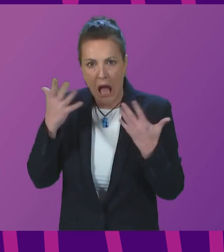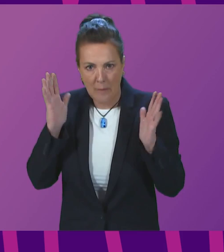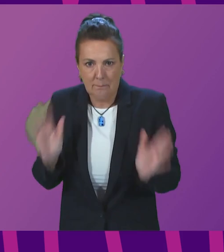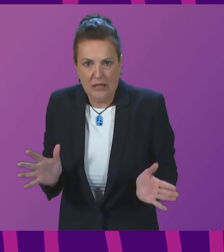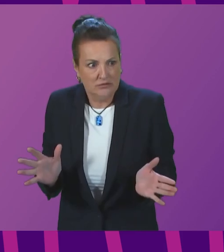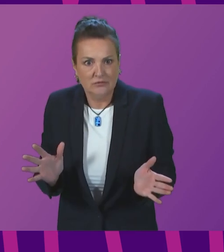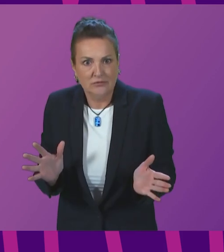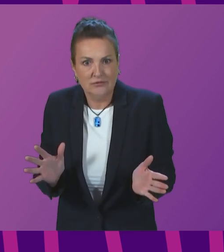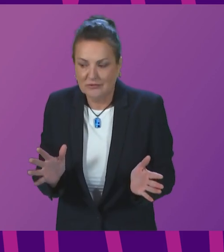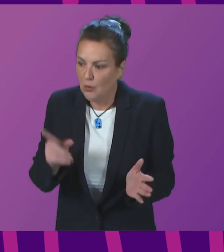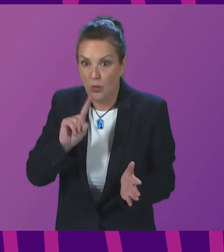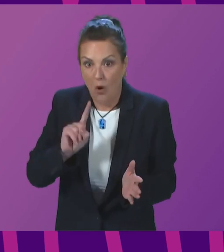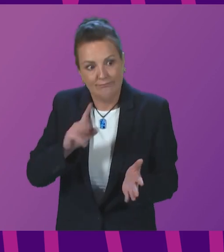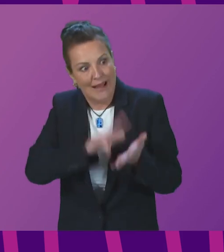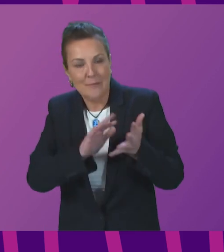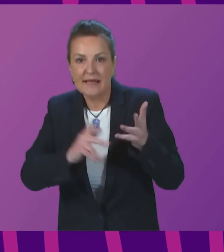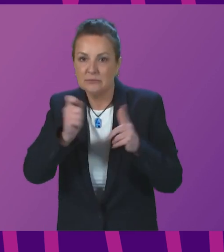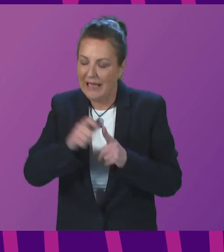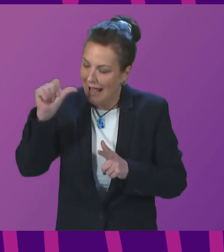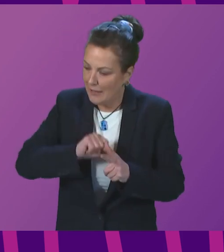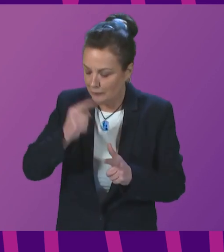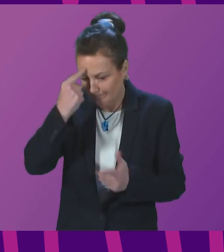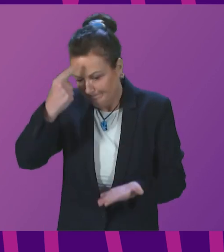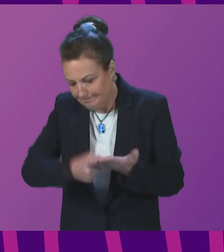ministers to take a decision on a balance of judgment.